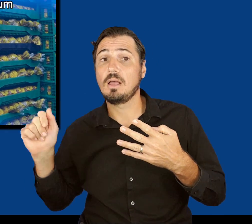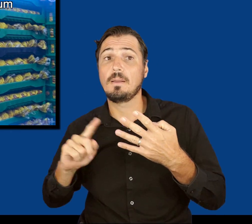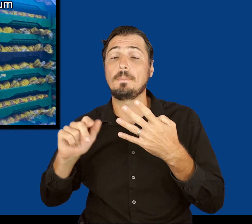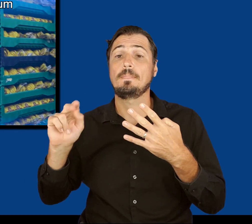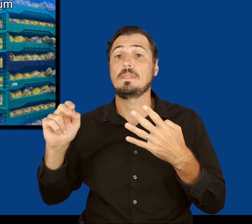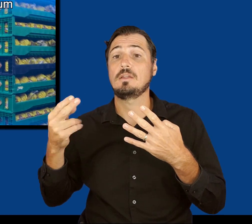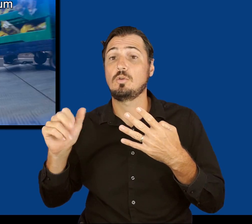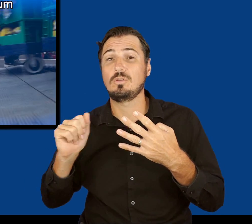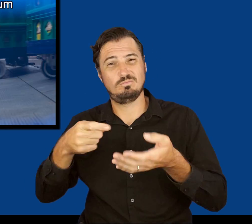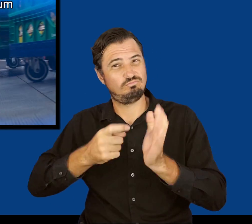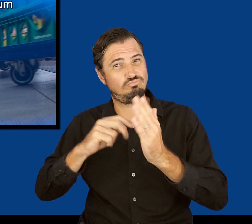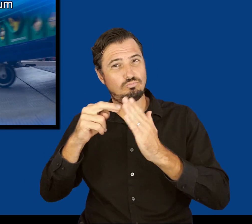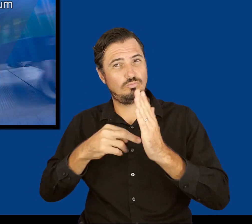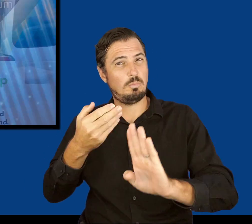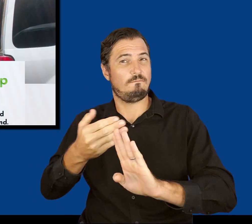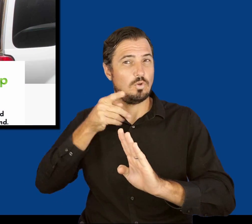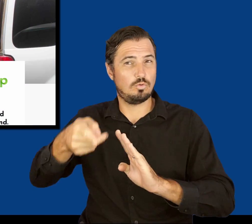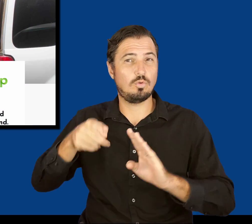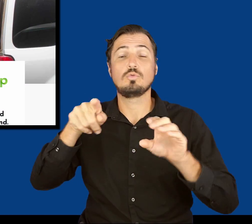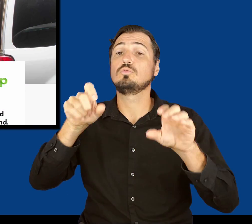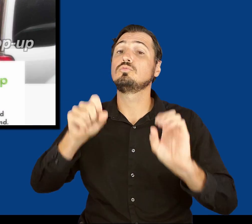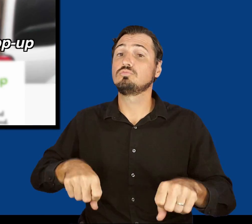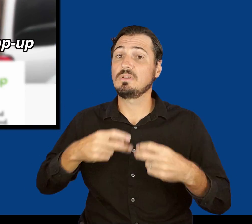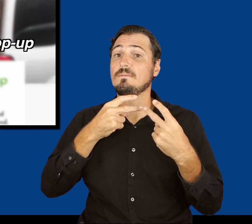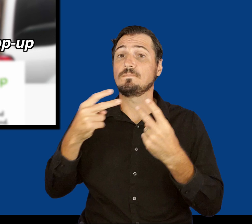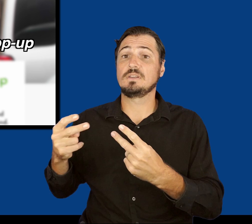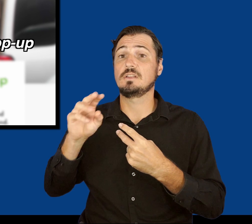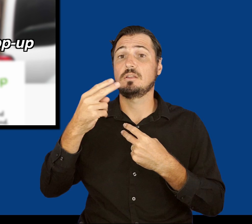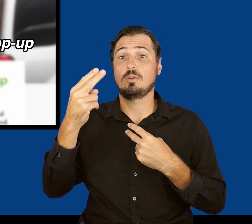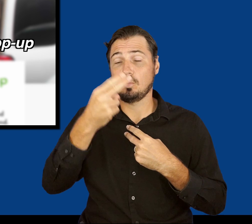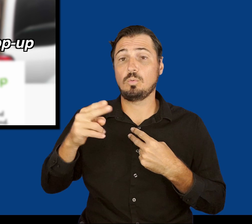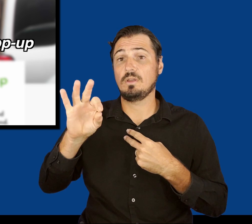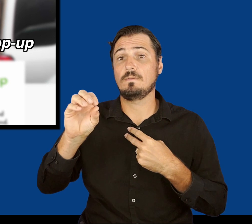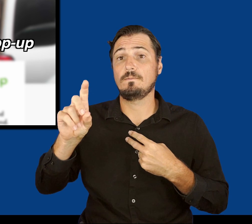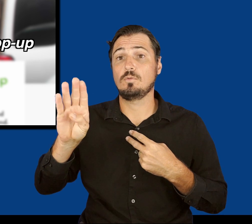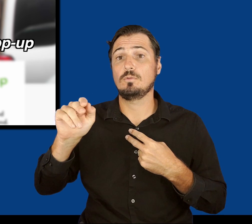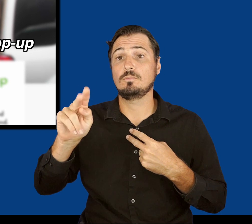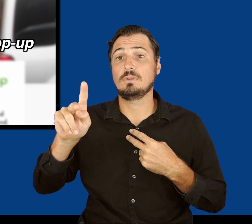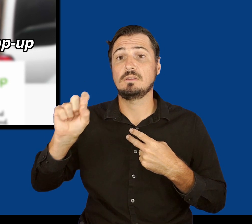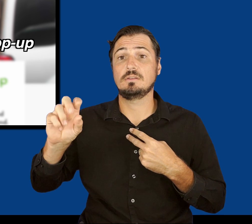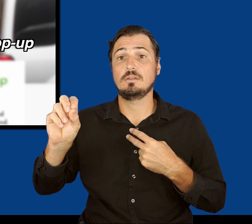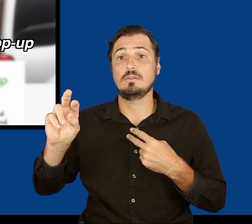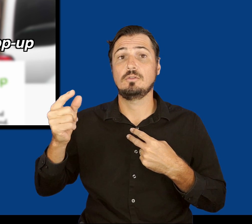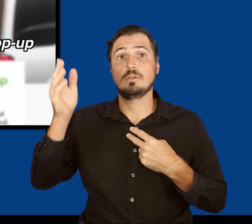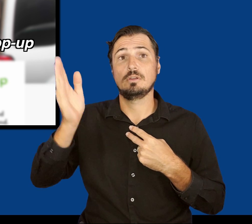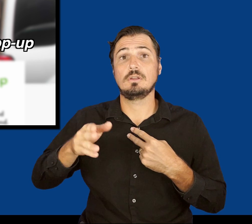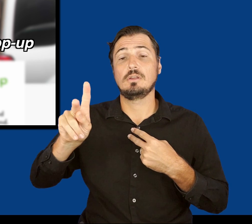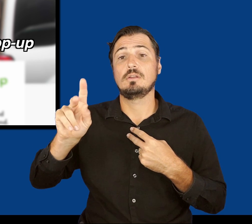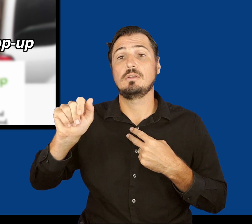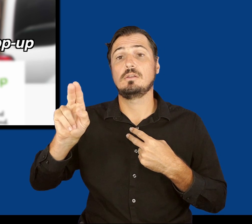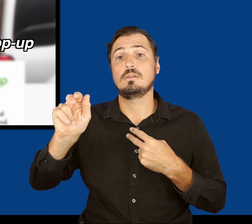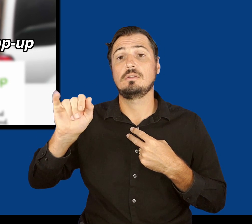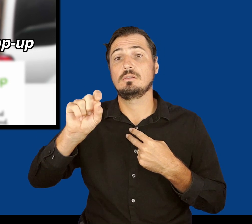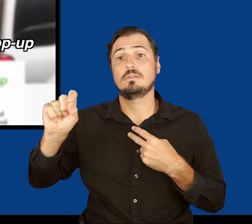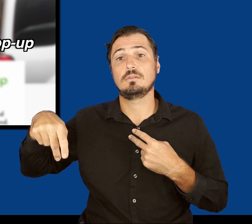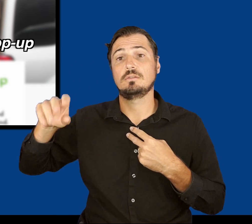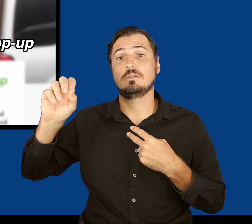For more information or to register, please visit hawaiifoodbank.org/kauai-pop-up.